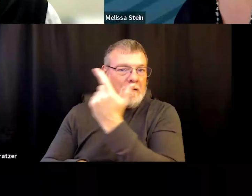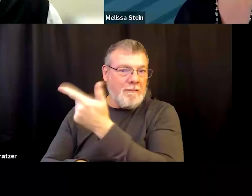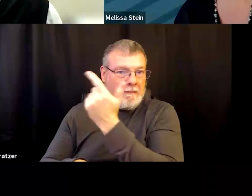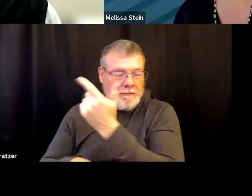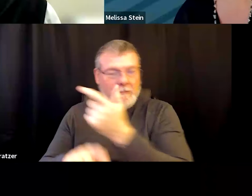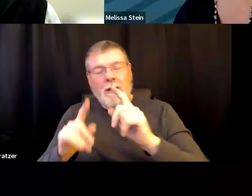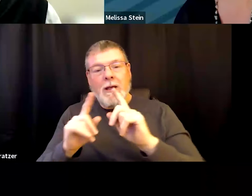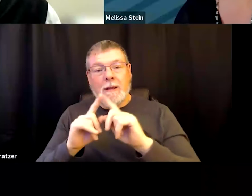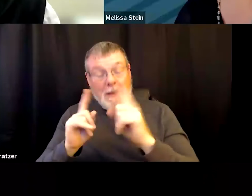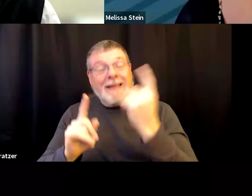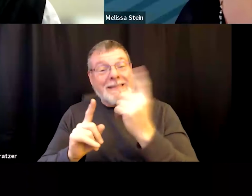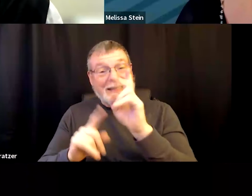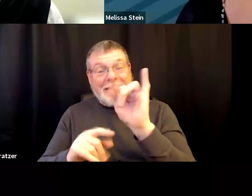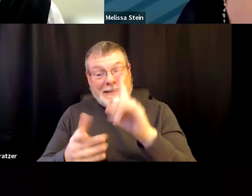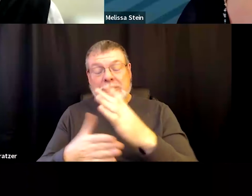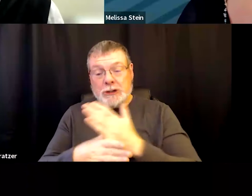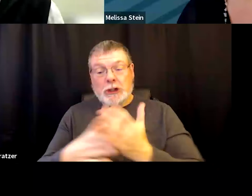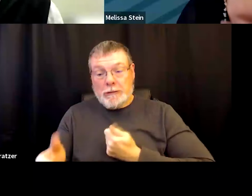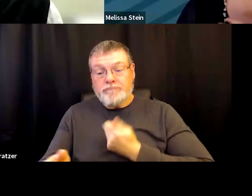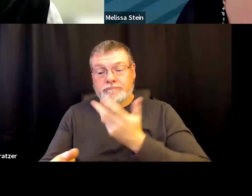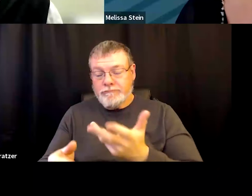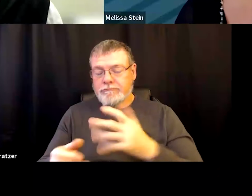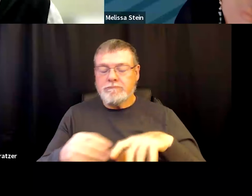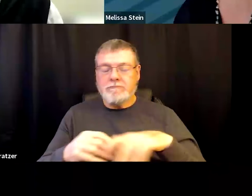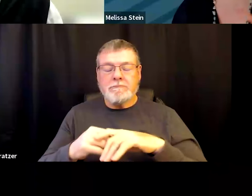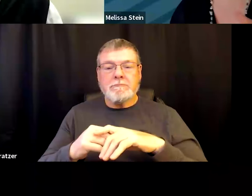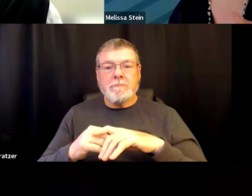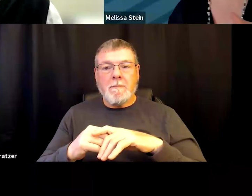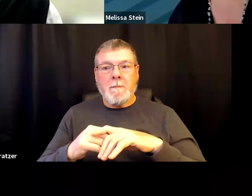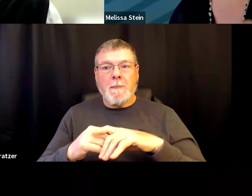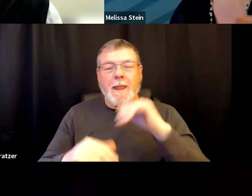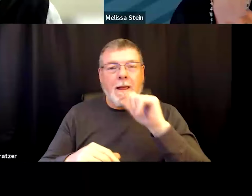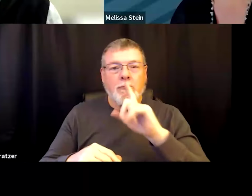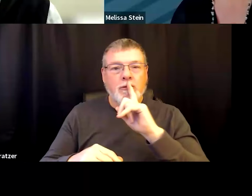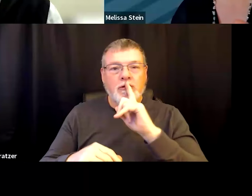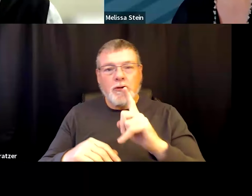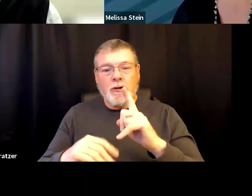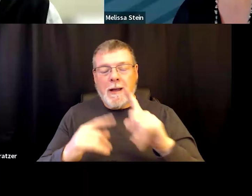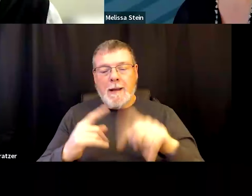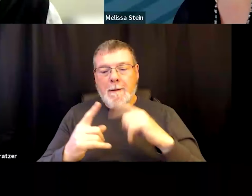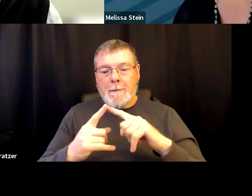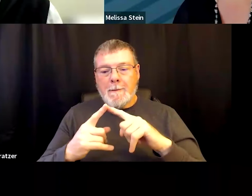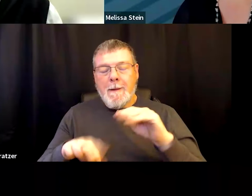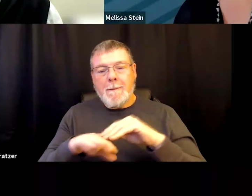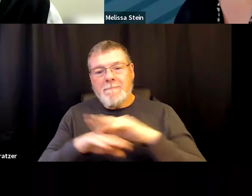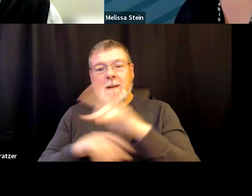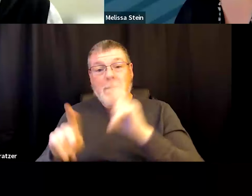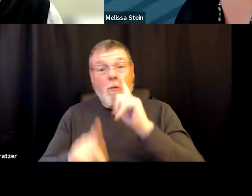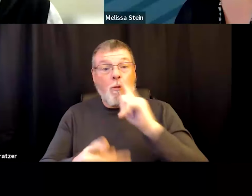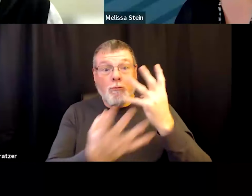However, someone did share that they were not sure about assessing folks who have been incarcerated for a while,